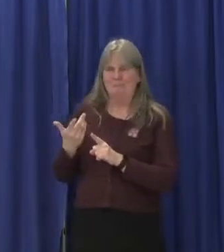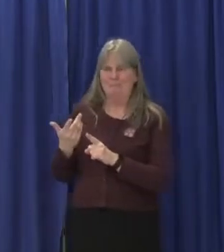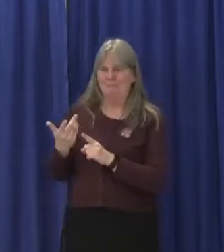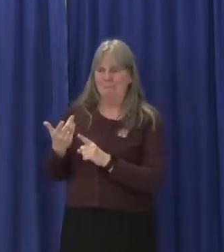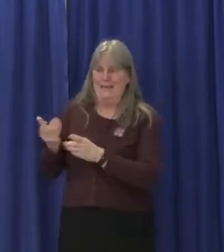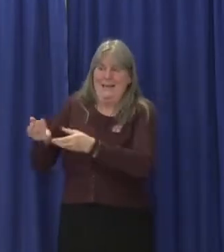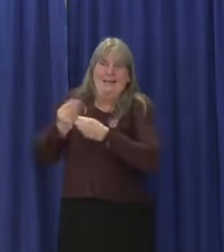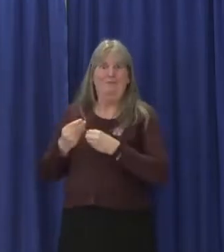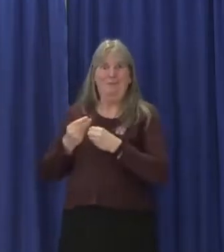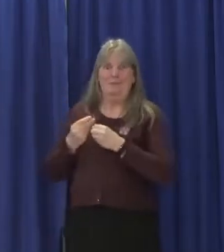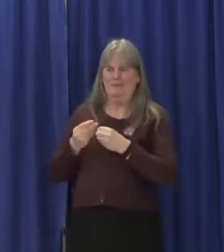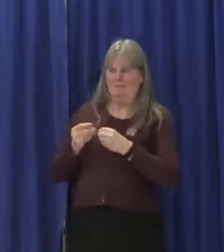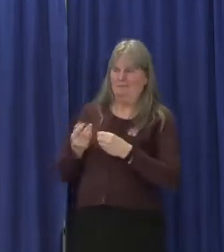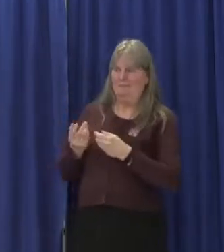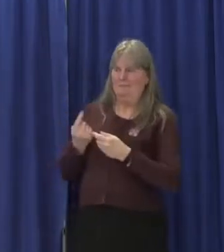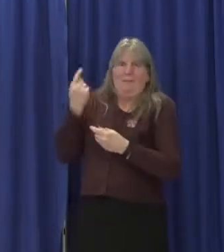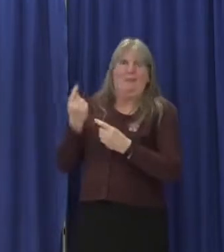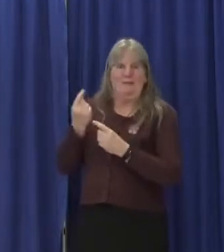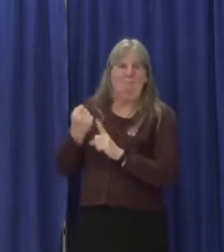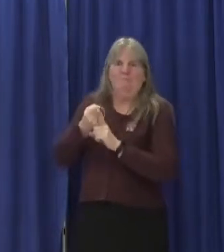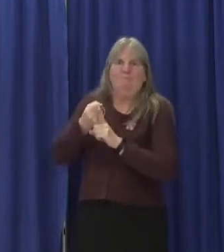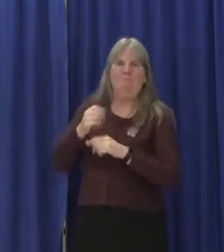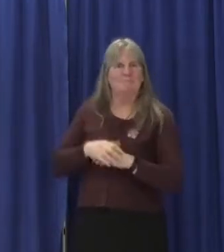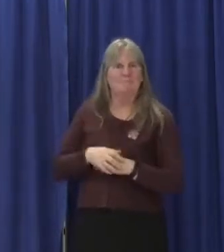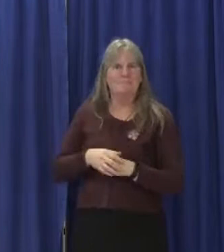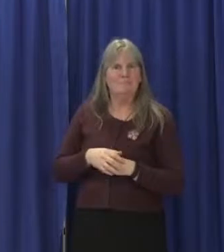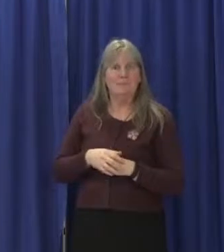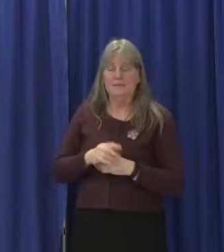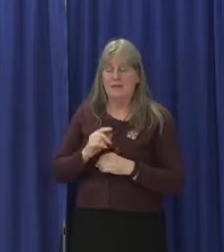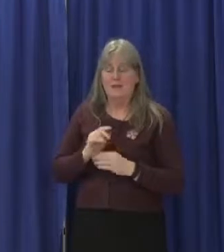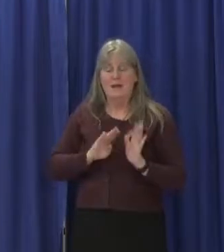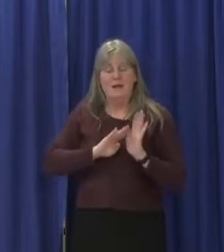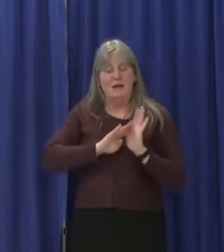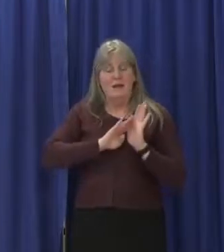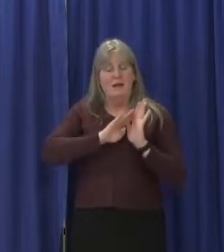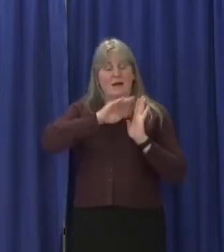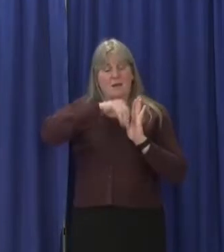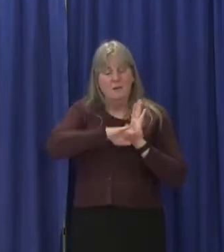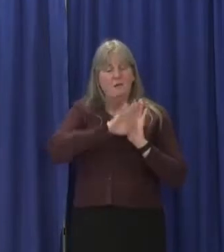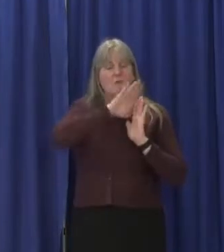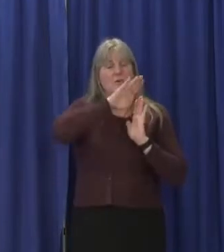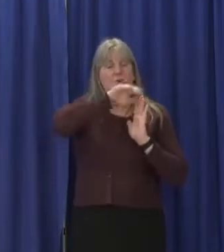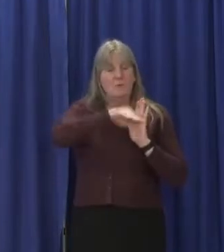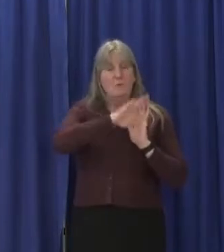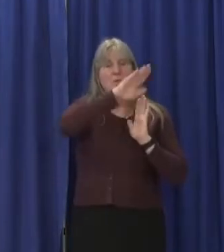first wave, and the the medical team, the healthcare professionals, the team are